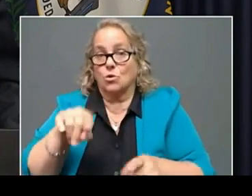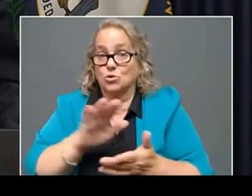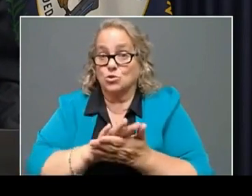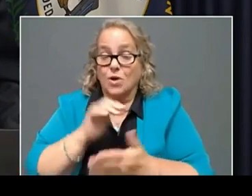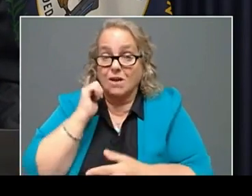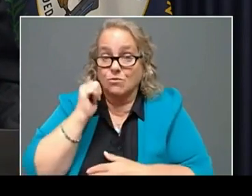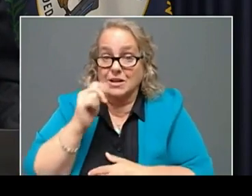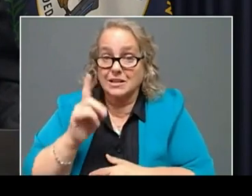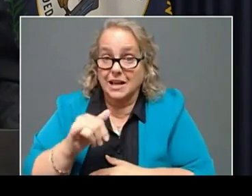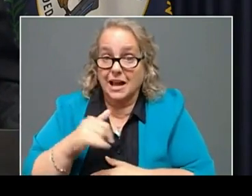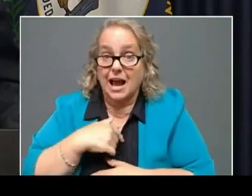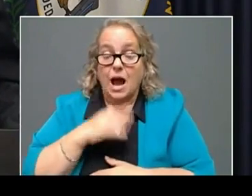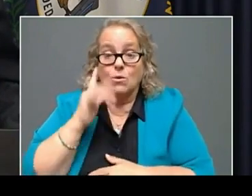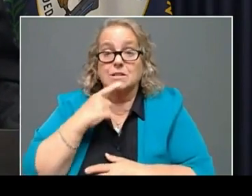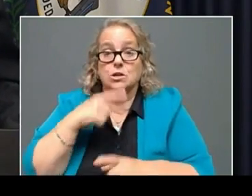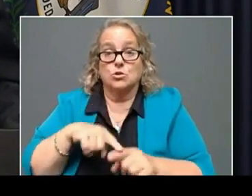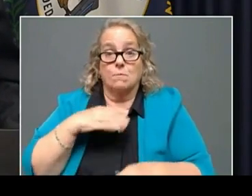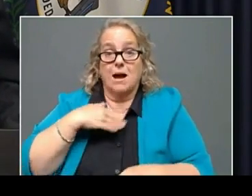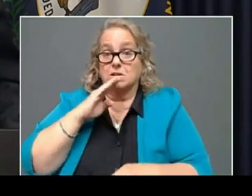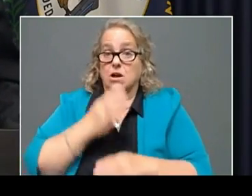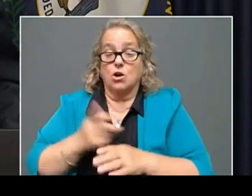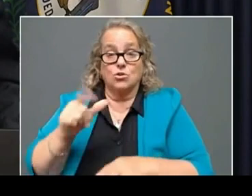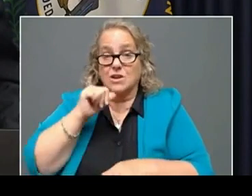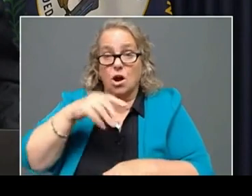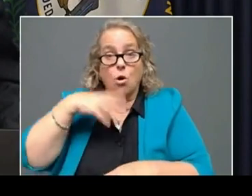not old enough to be vaccinated yet is going to be wearing a mask in school